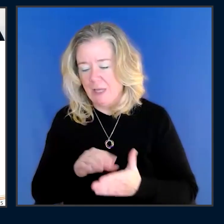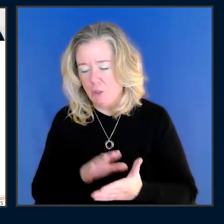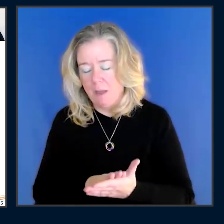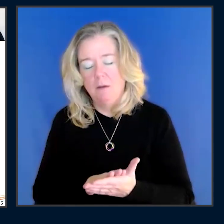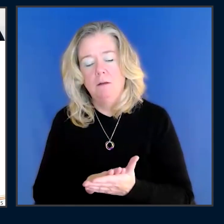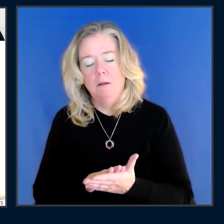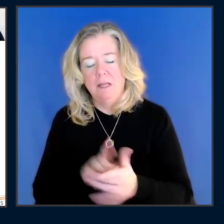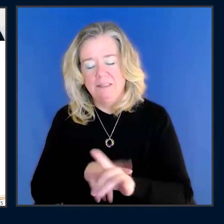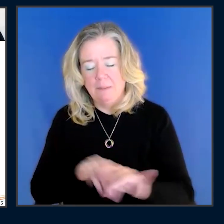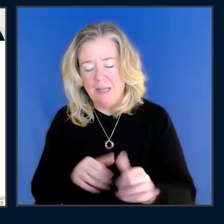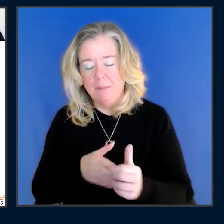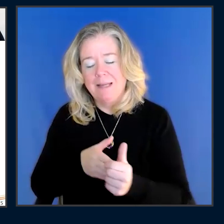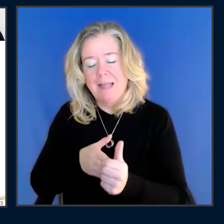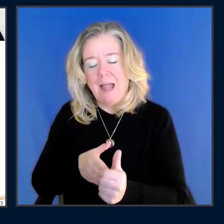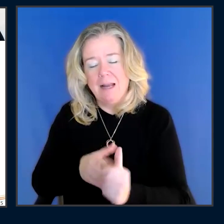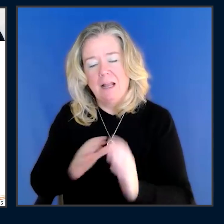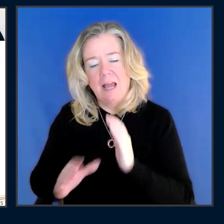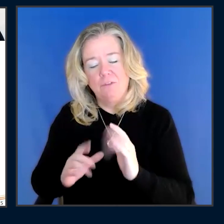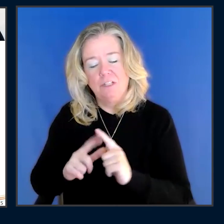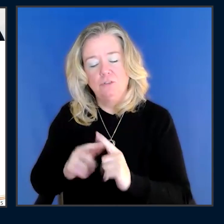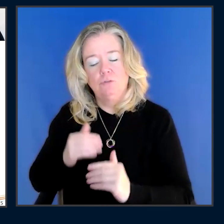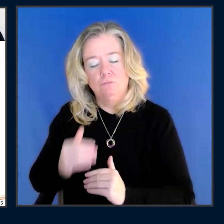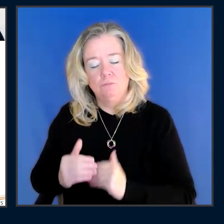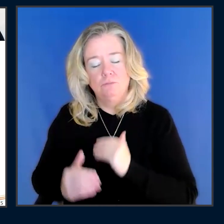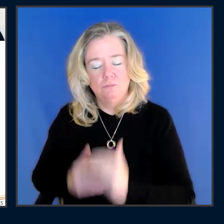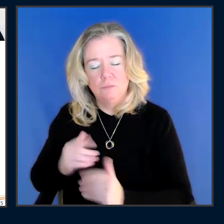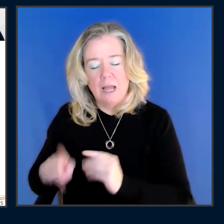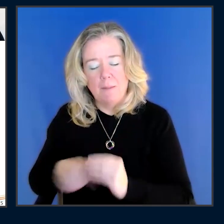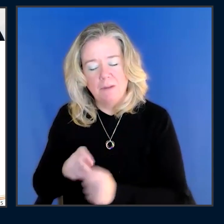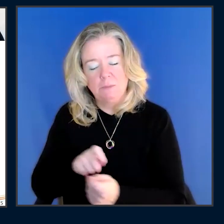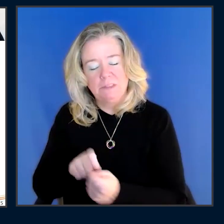to document as well as guide conversations